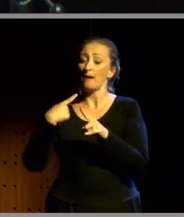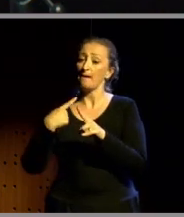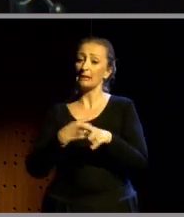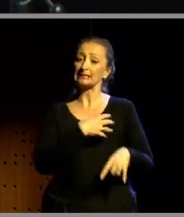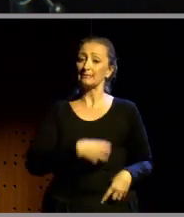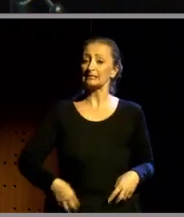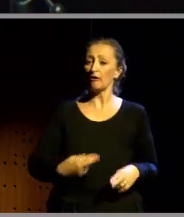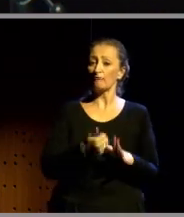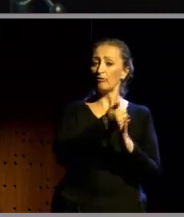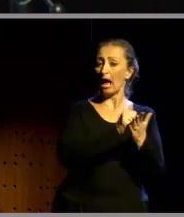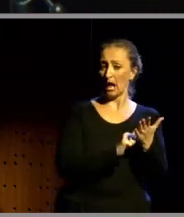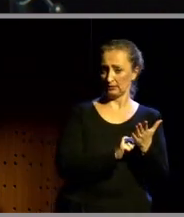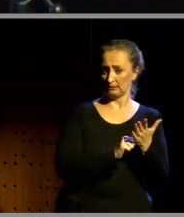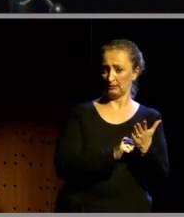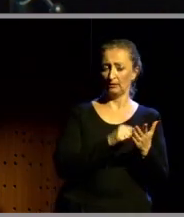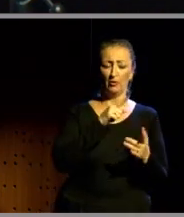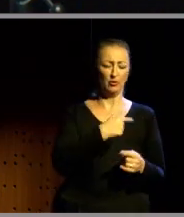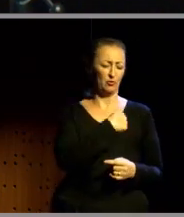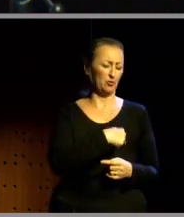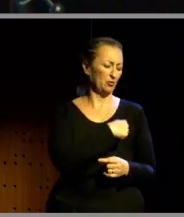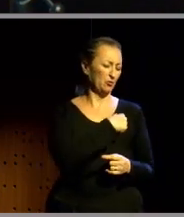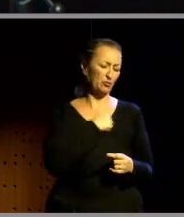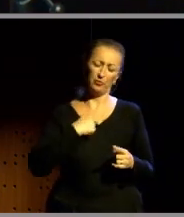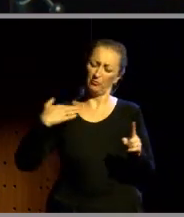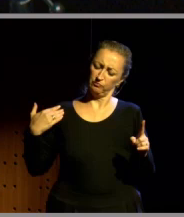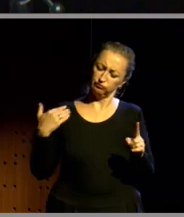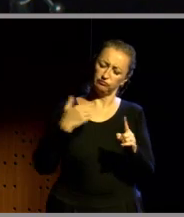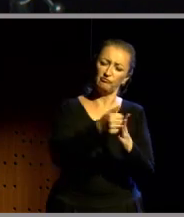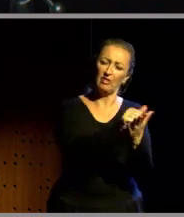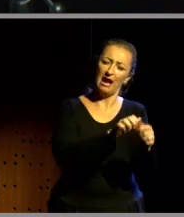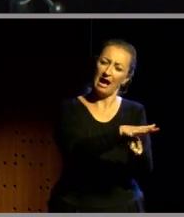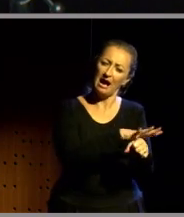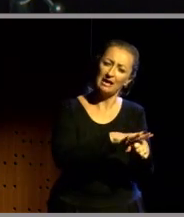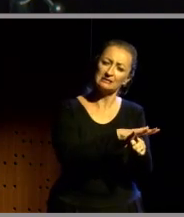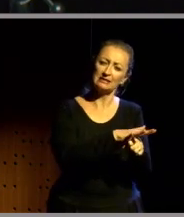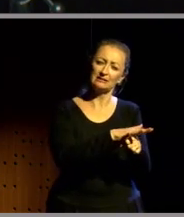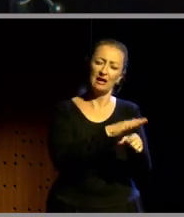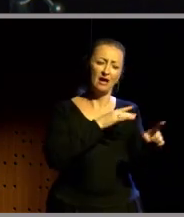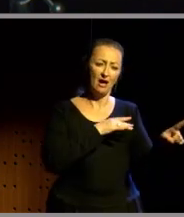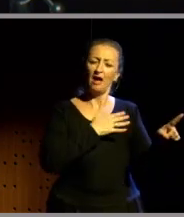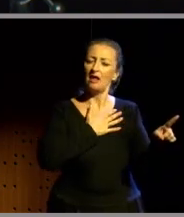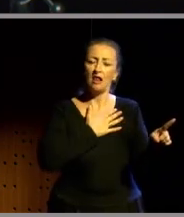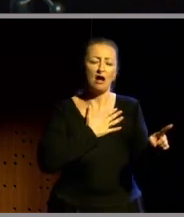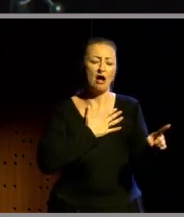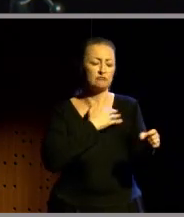and genuine passion for the arts sector and commitment to champion Aboriginal